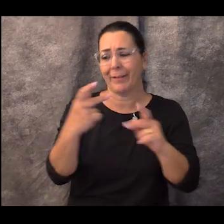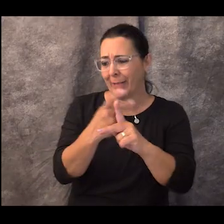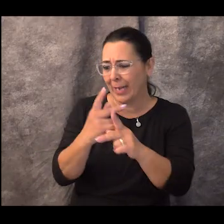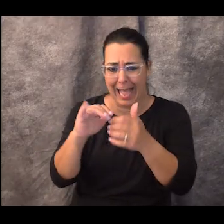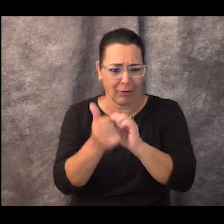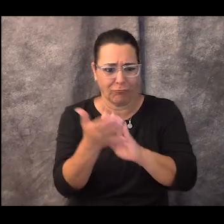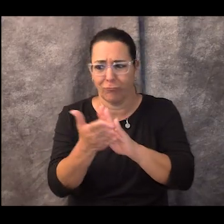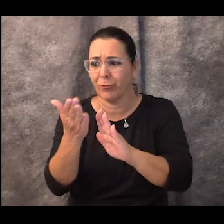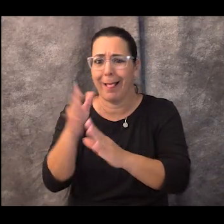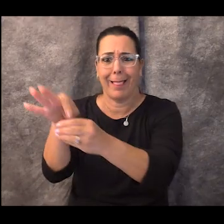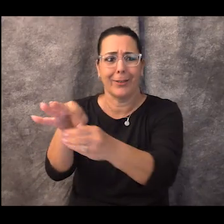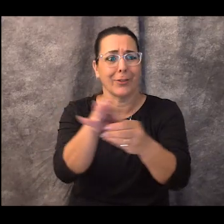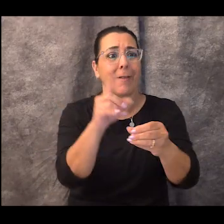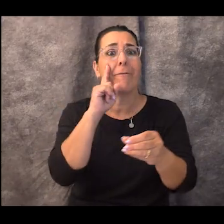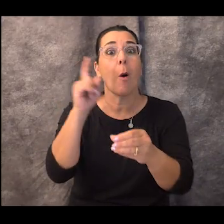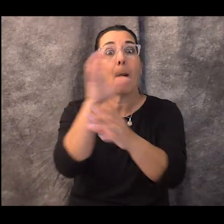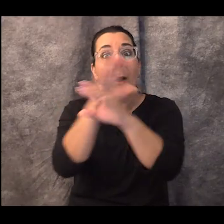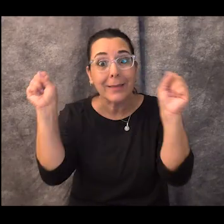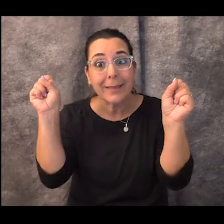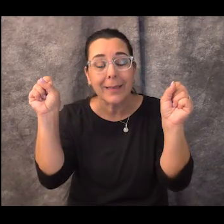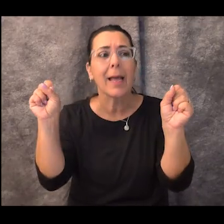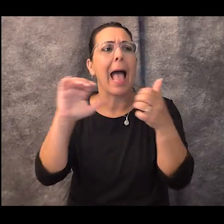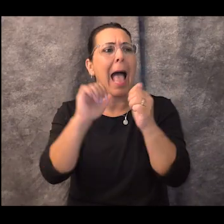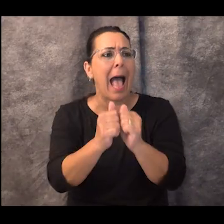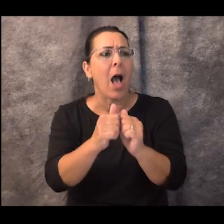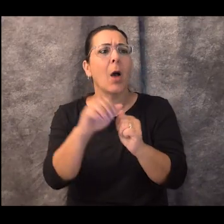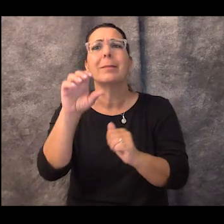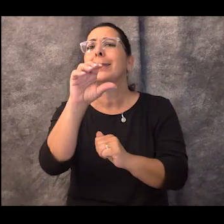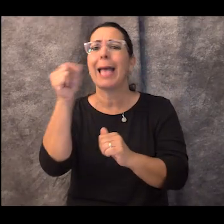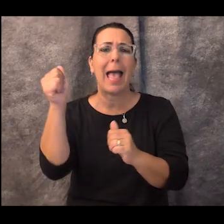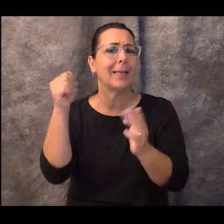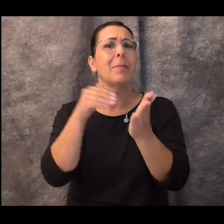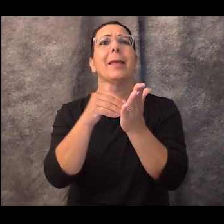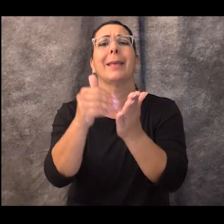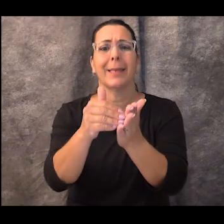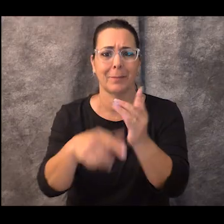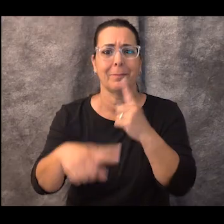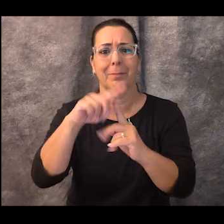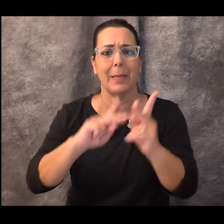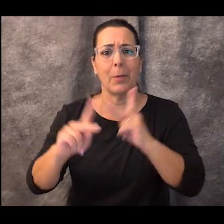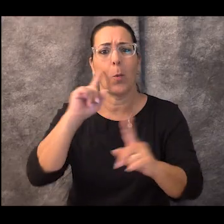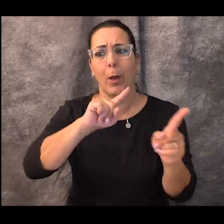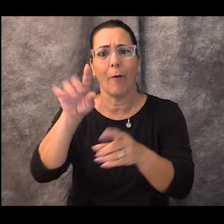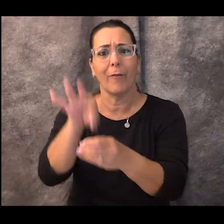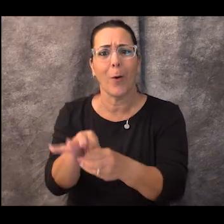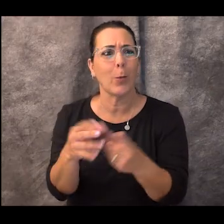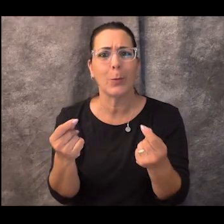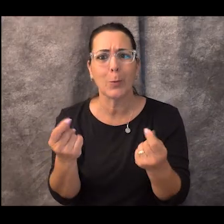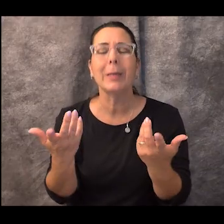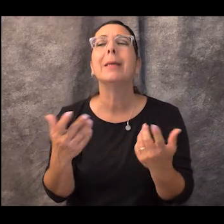that tens of millions of people are going to show up for. And so elections officials made a lot of decisions just on the fly